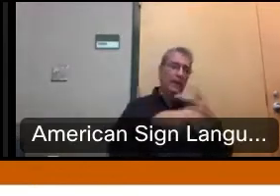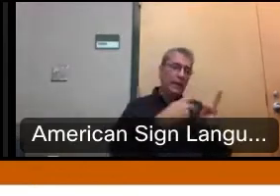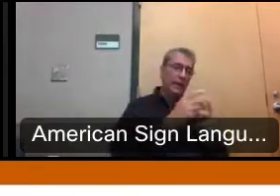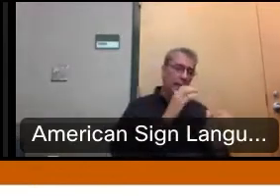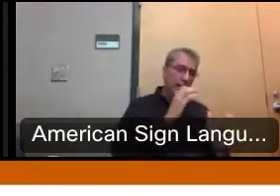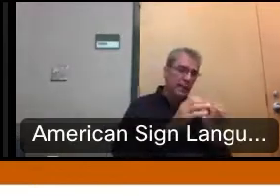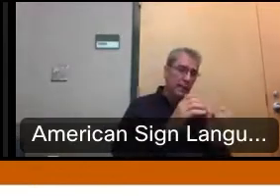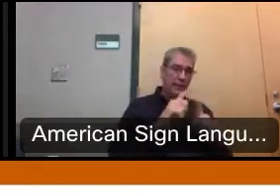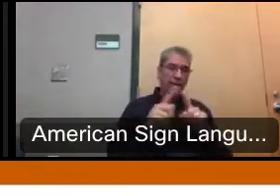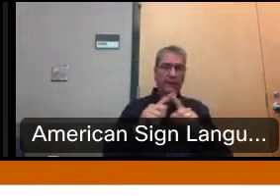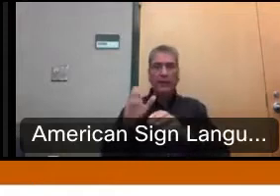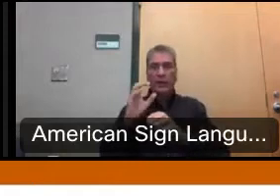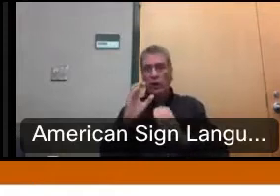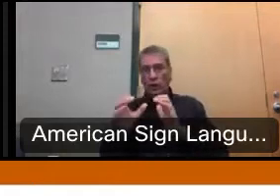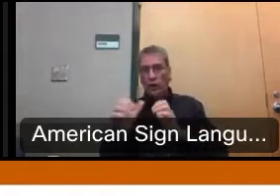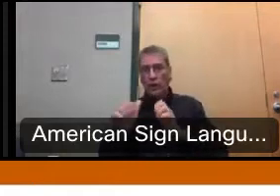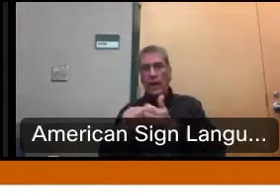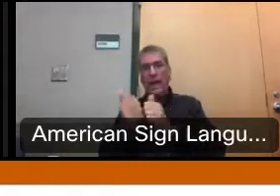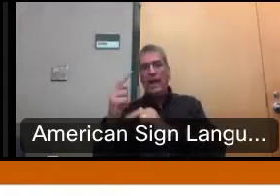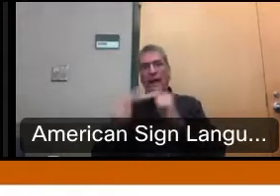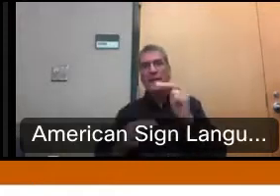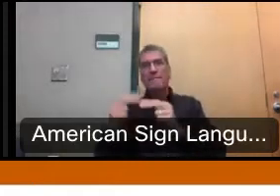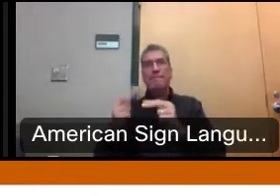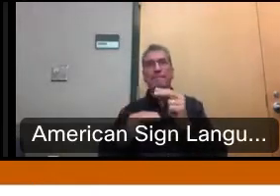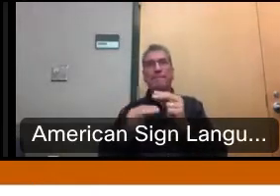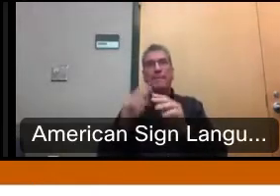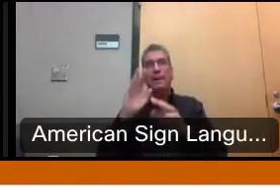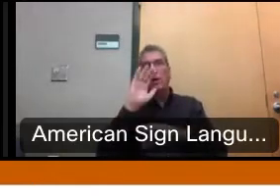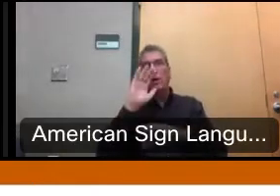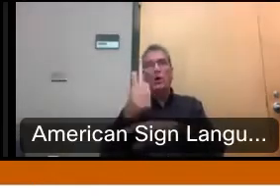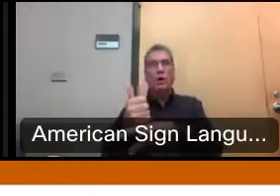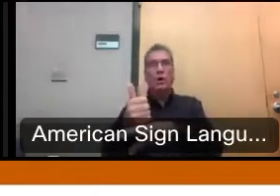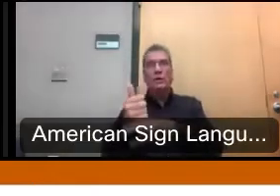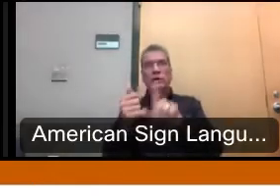we want to build and then we were gonna roll this out.